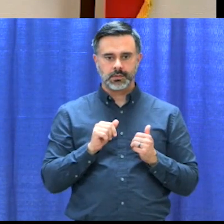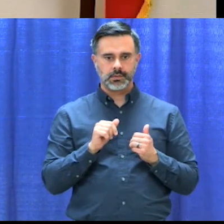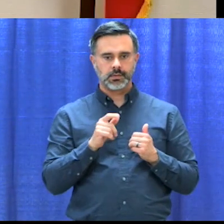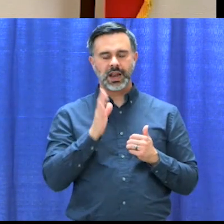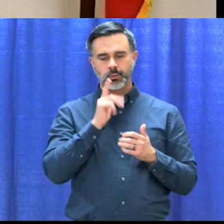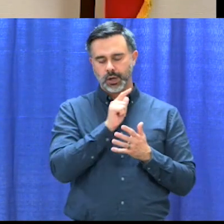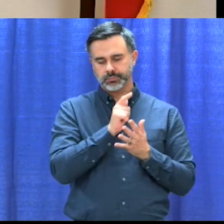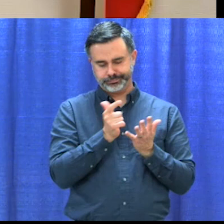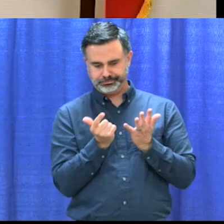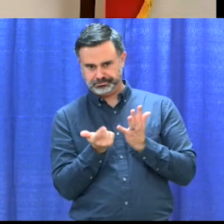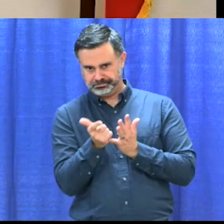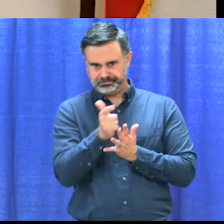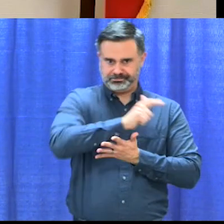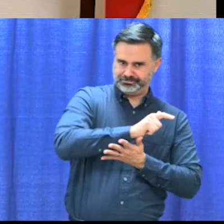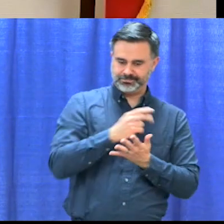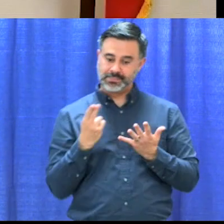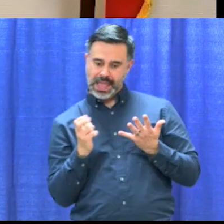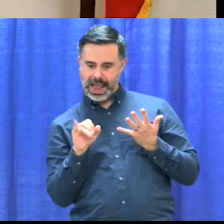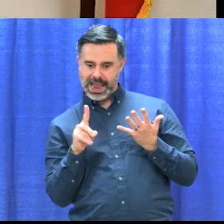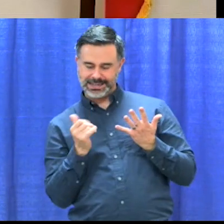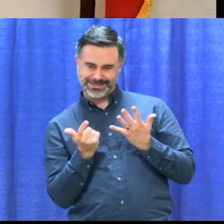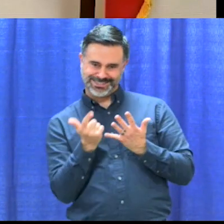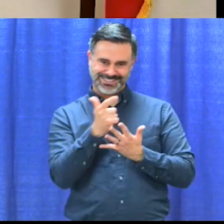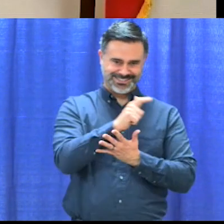in reverse order and start with Heidi and work my way through the list this time.